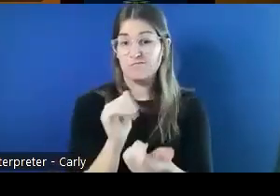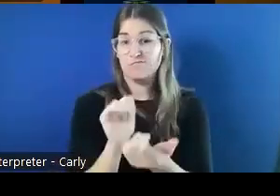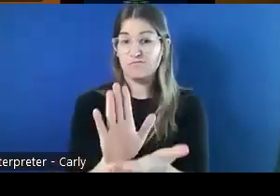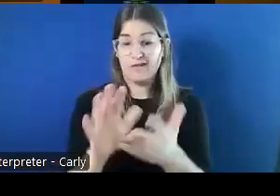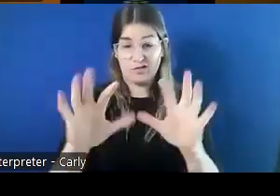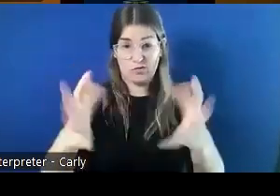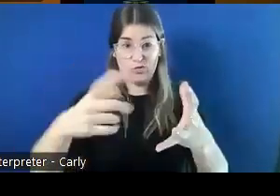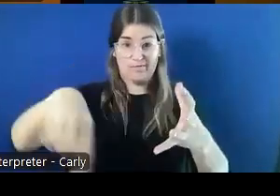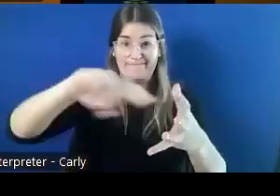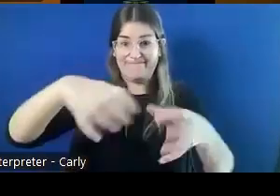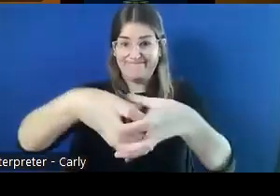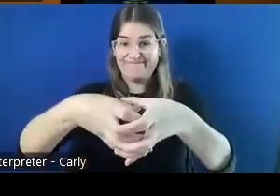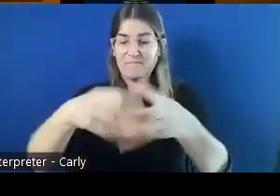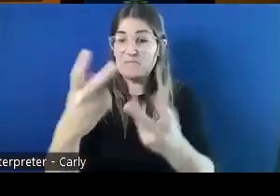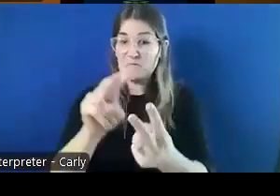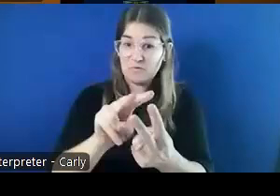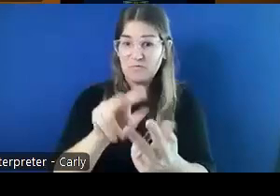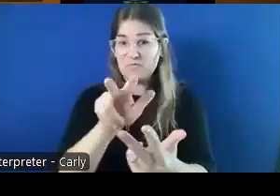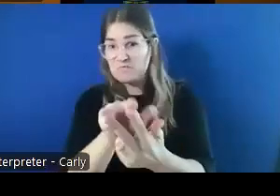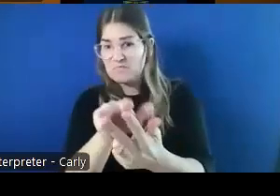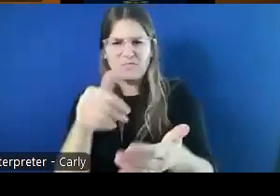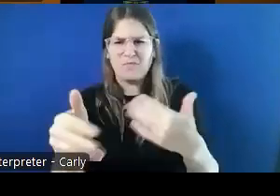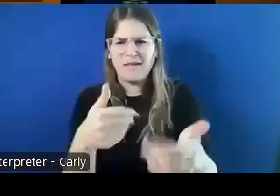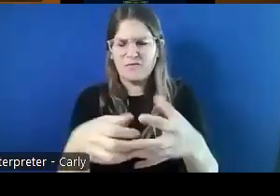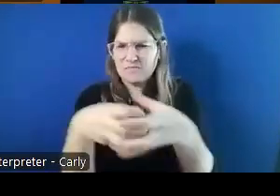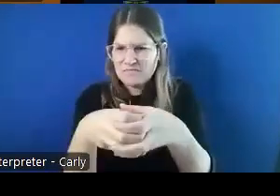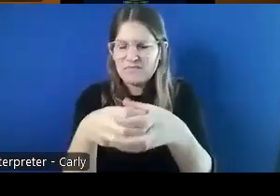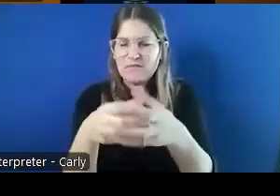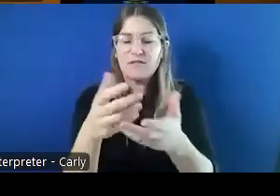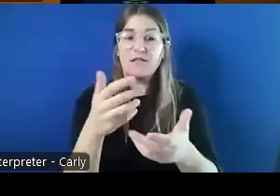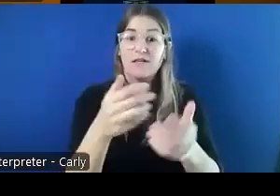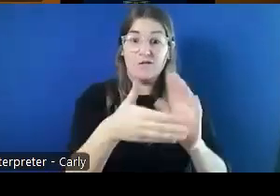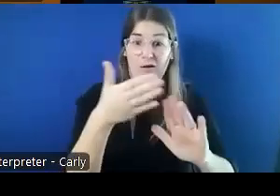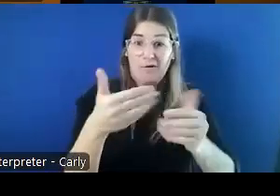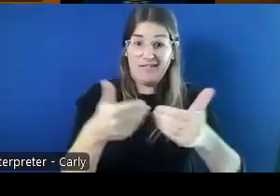is operating together separate and together but it it kind of is an efficient way to think about